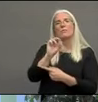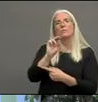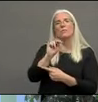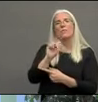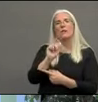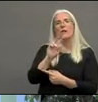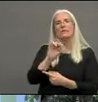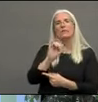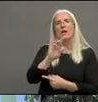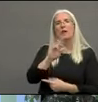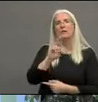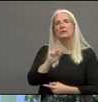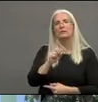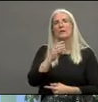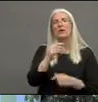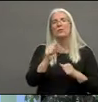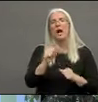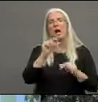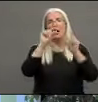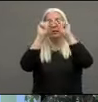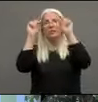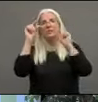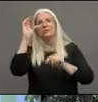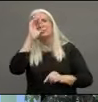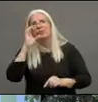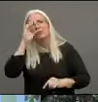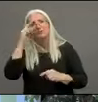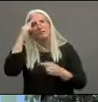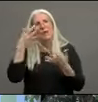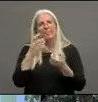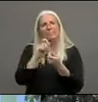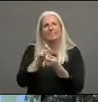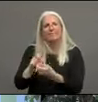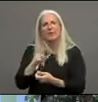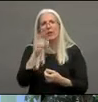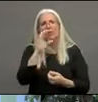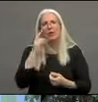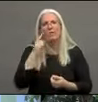have an FAQ team and a call center team here answering all of your questions.